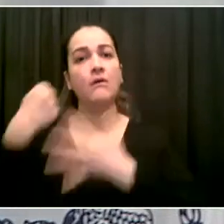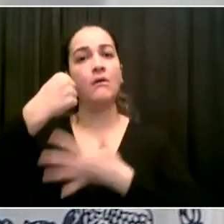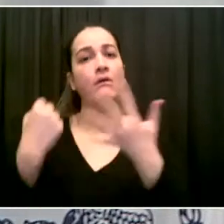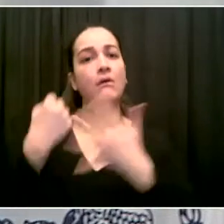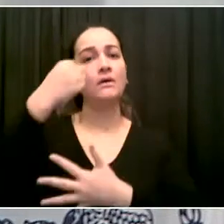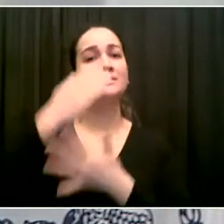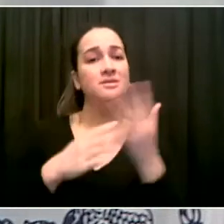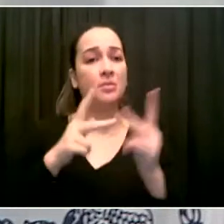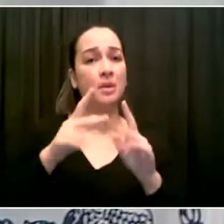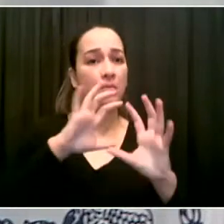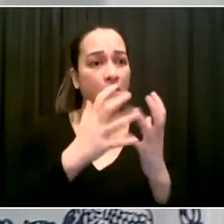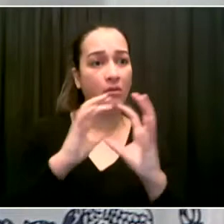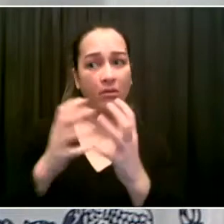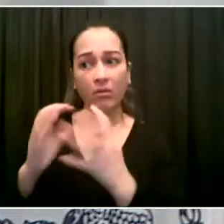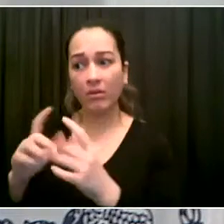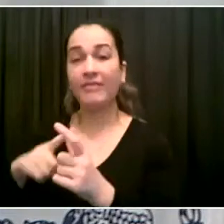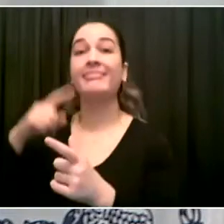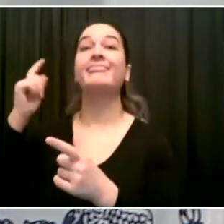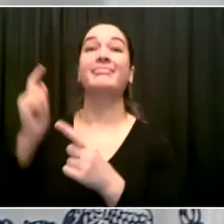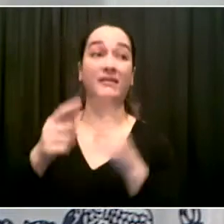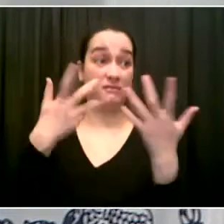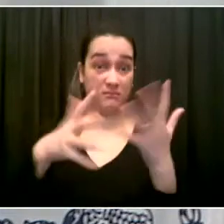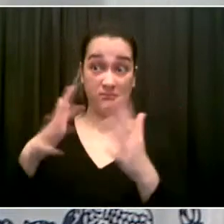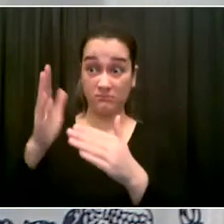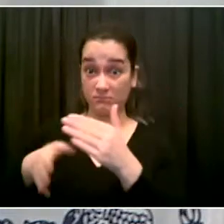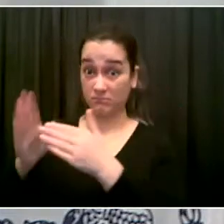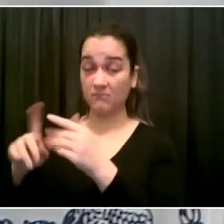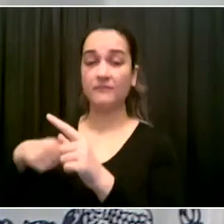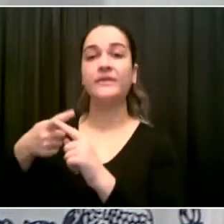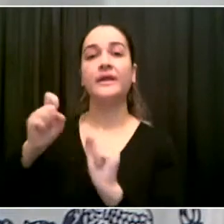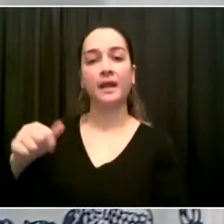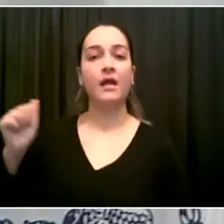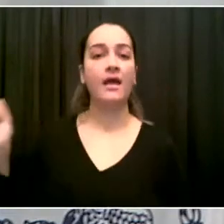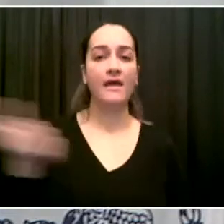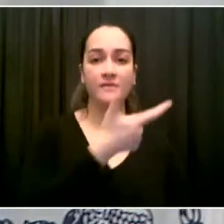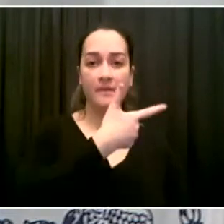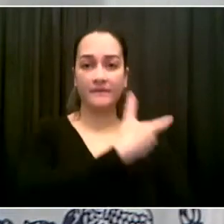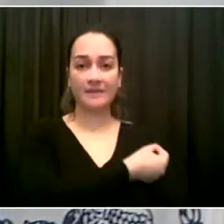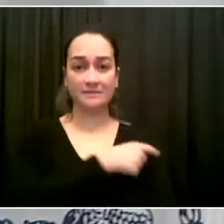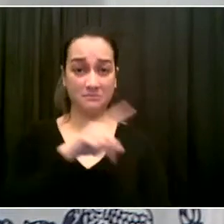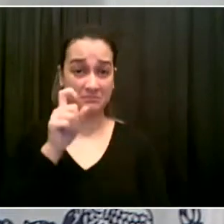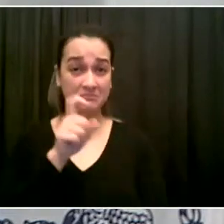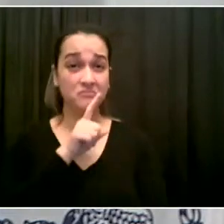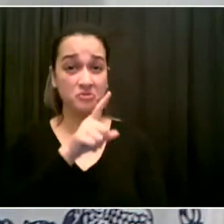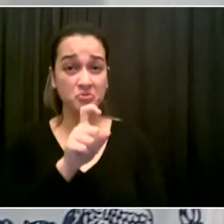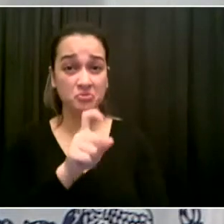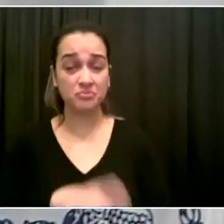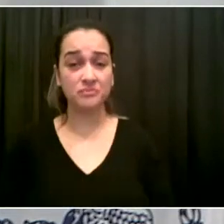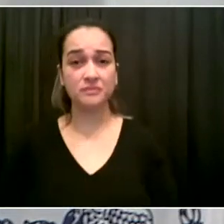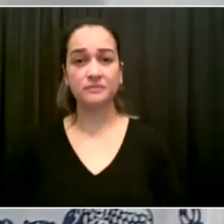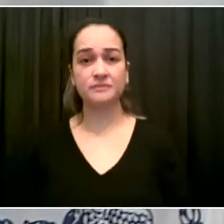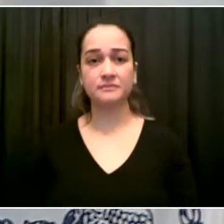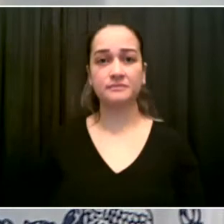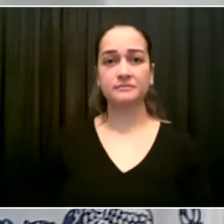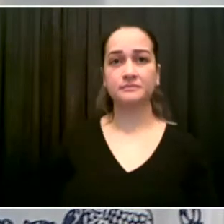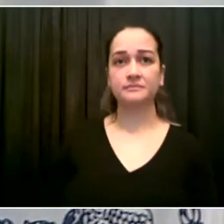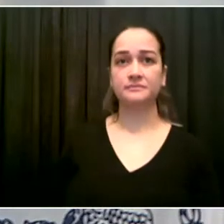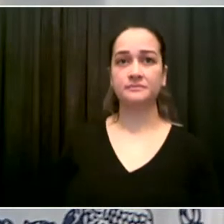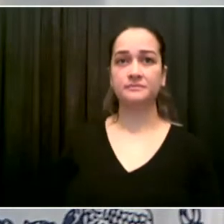YORKERS GET VACCINATED? I WILL CERTAINLY LOOK AT THAT PLAN AND I APPRECIATE THE SPIRIT IN WHICH IT'S OFFERED.